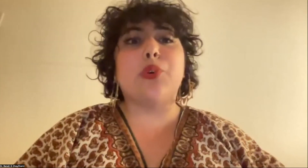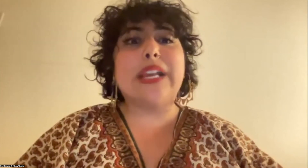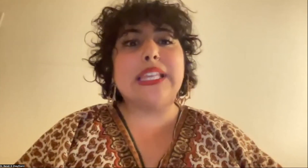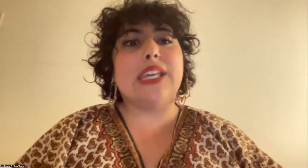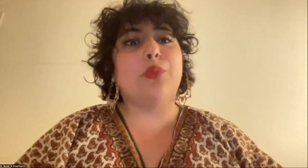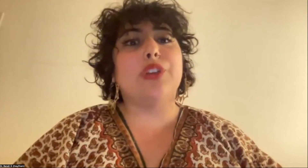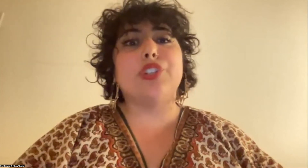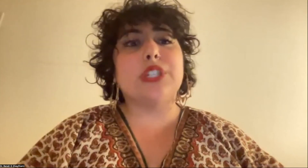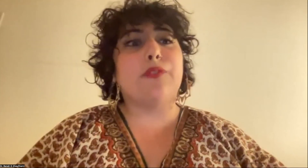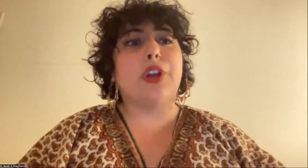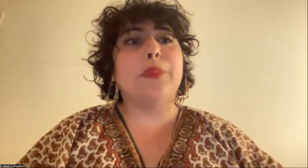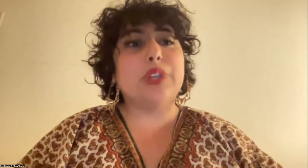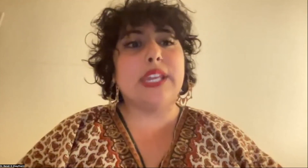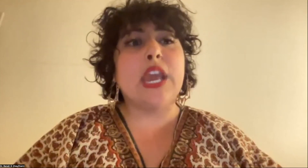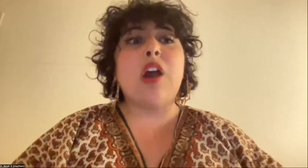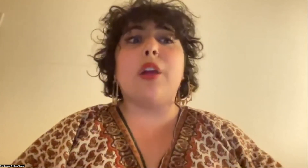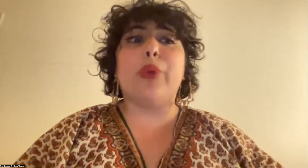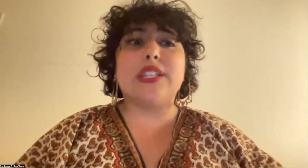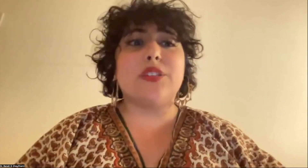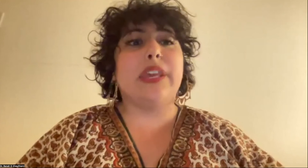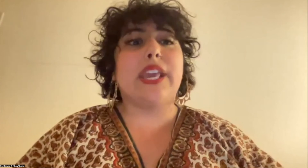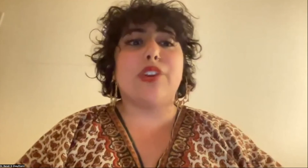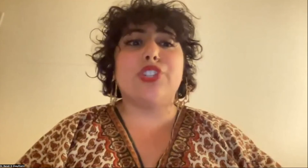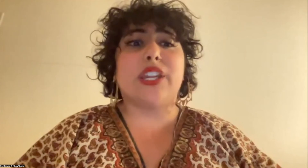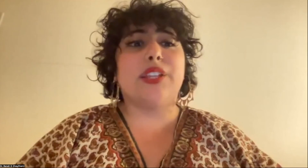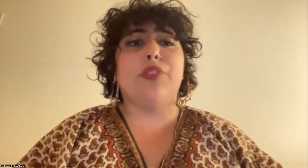so quickly and when we are searching for community and meaning, our brains being energetically